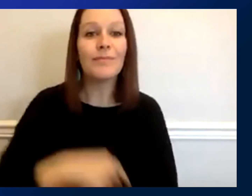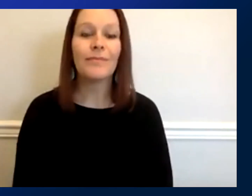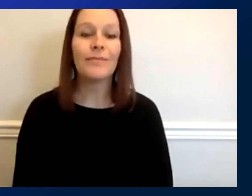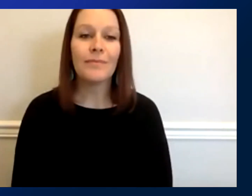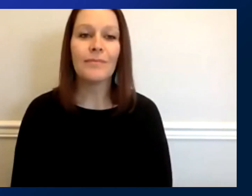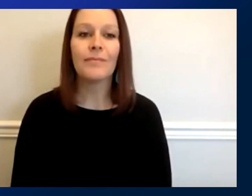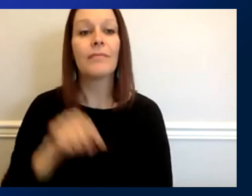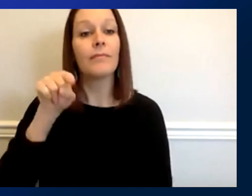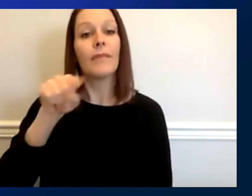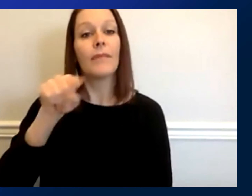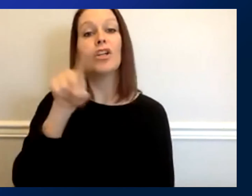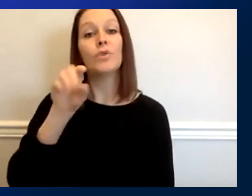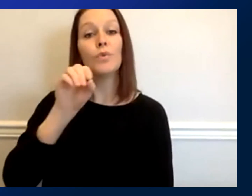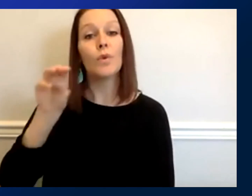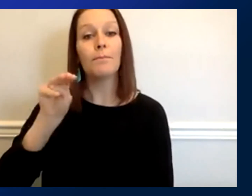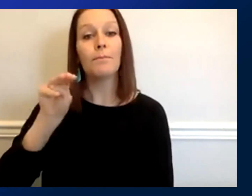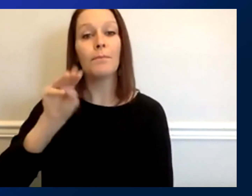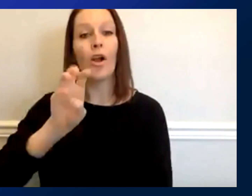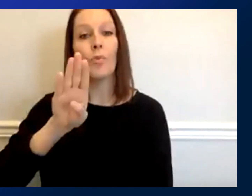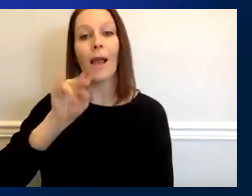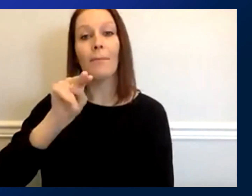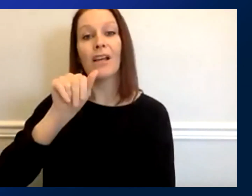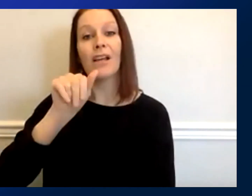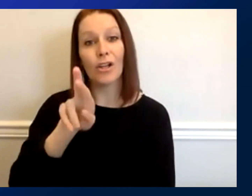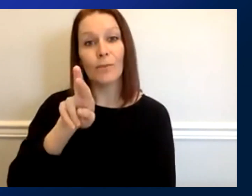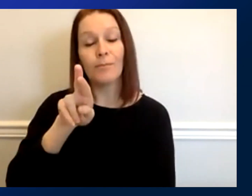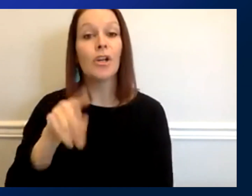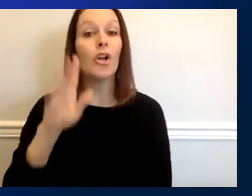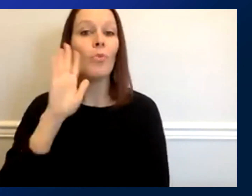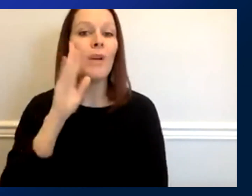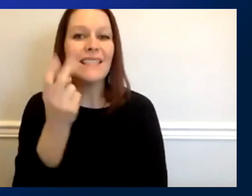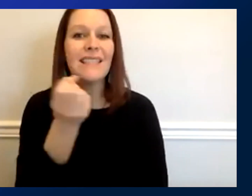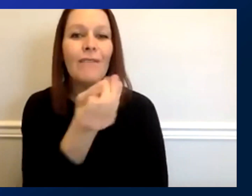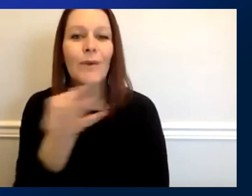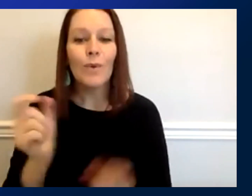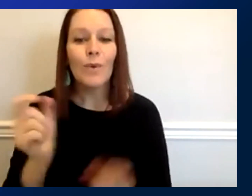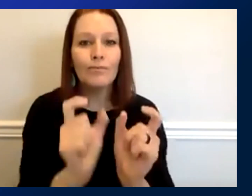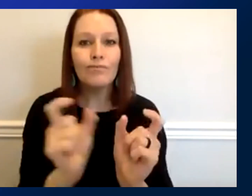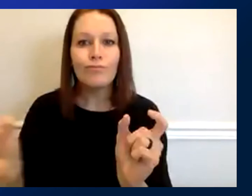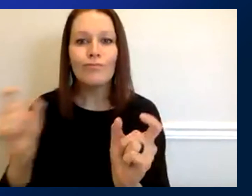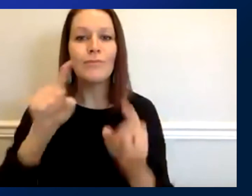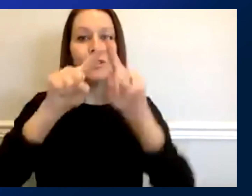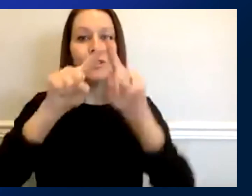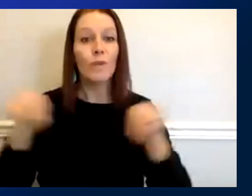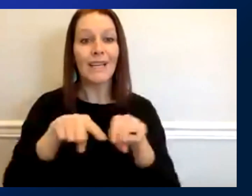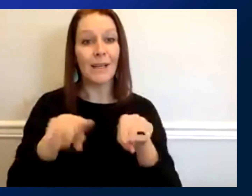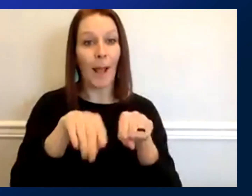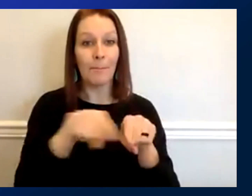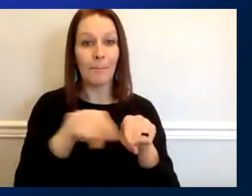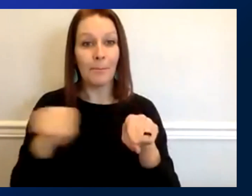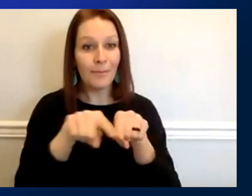screen these buttons include chat q a and live captioning or transcript